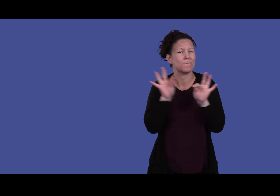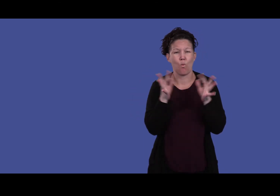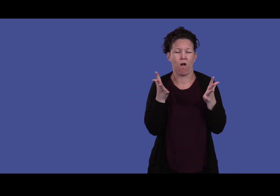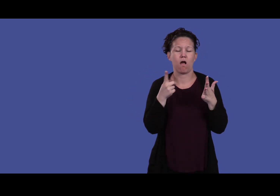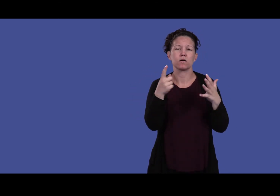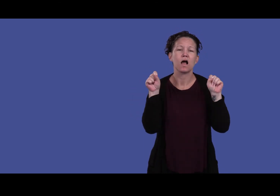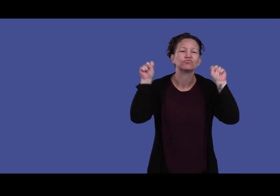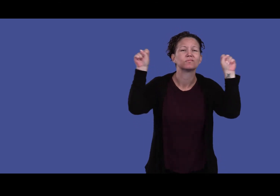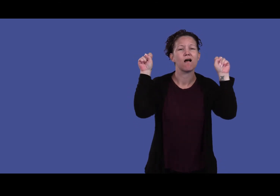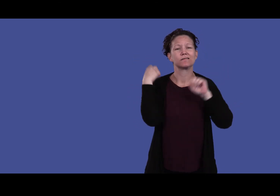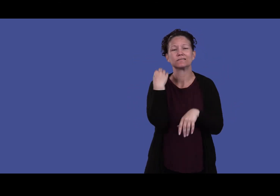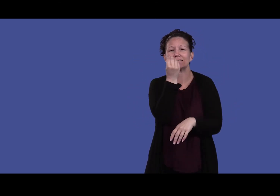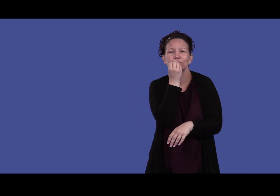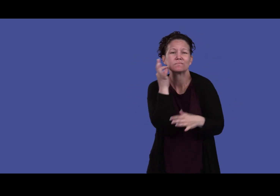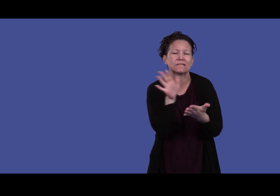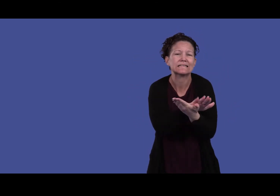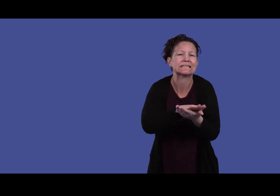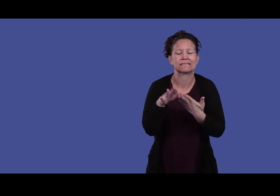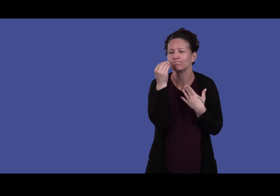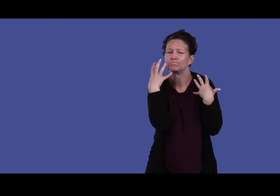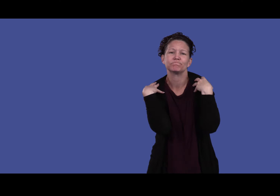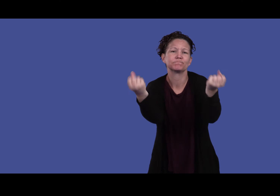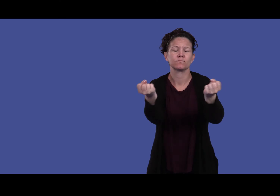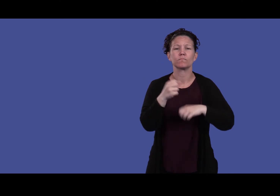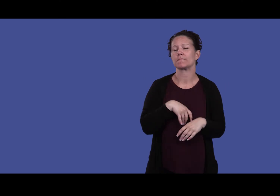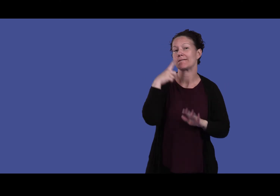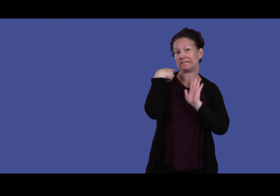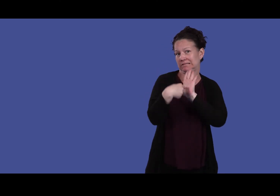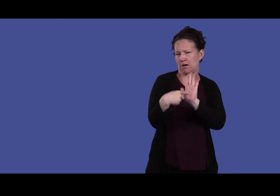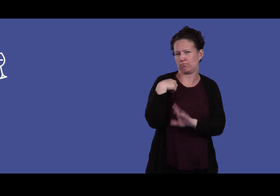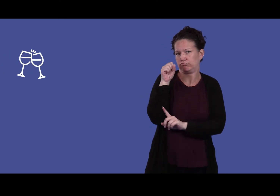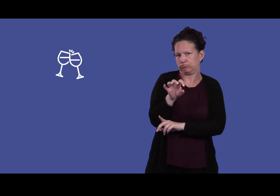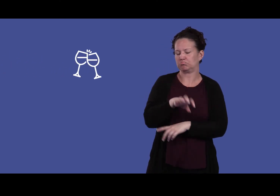You can support your liver by exercising regularly, eating healthy and clean foods,